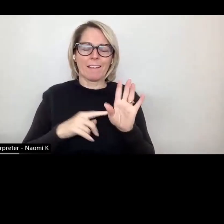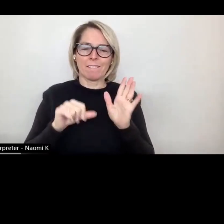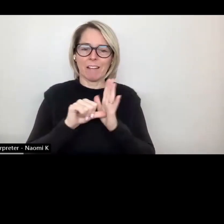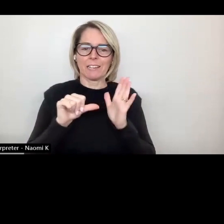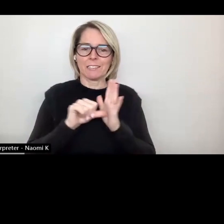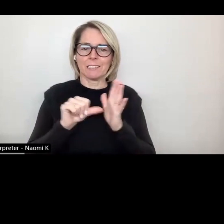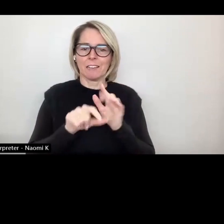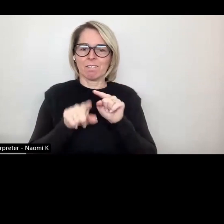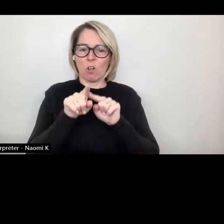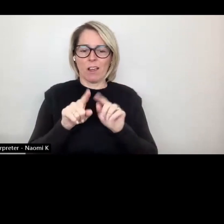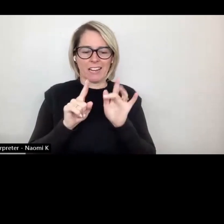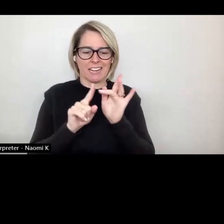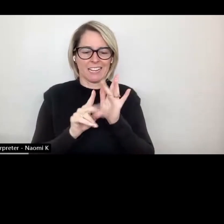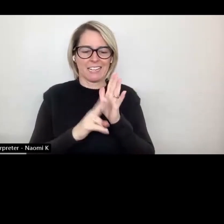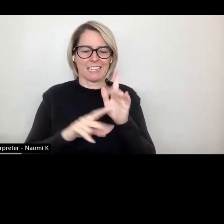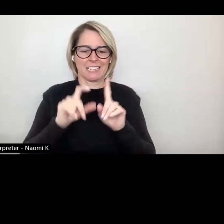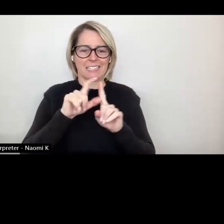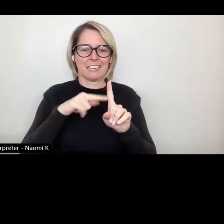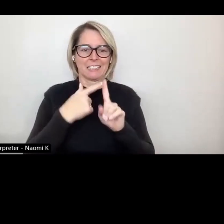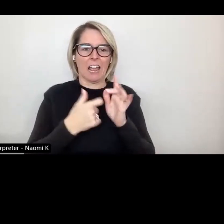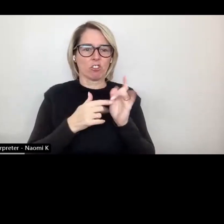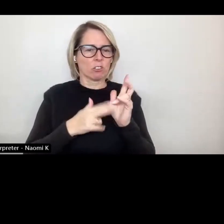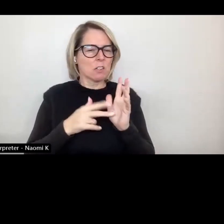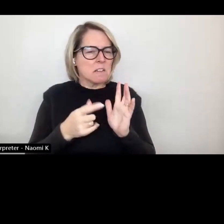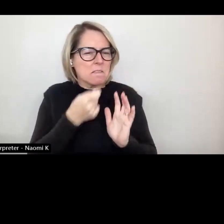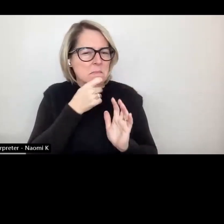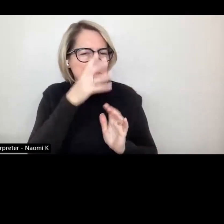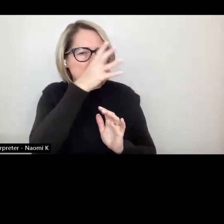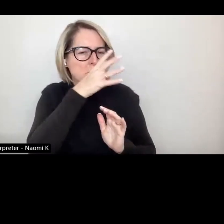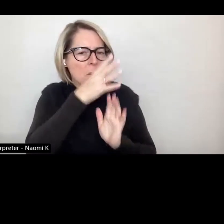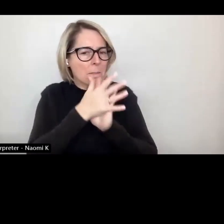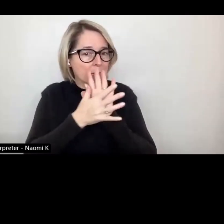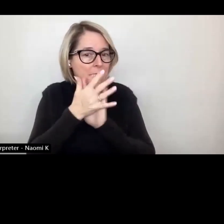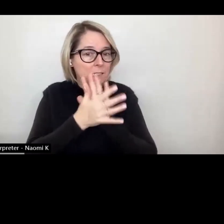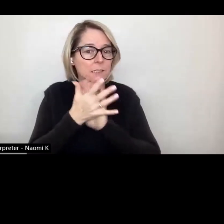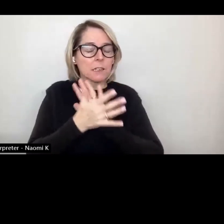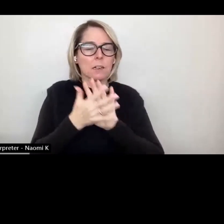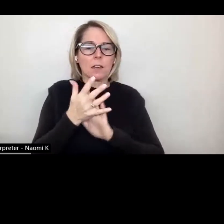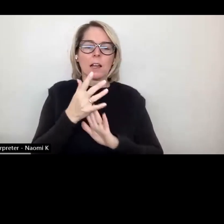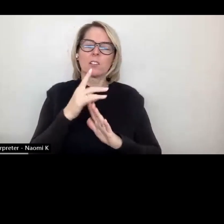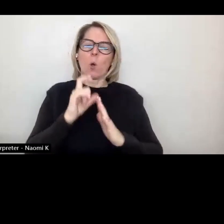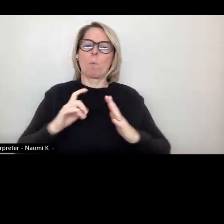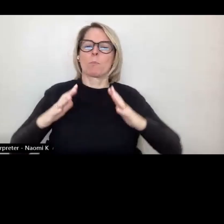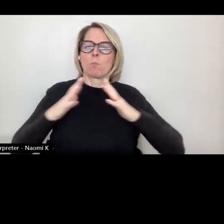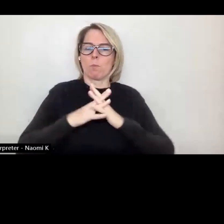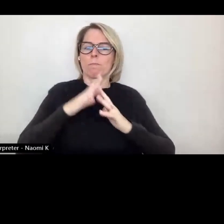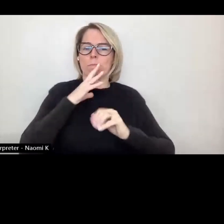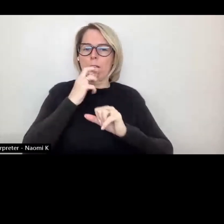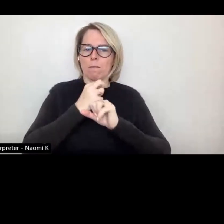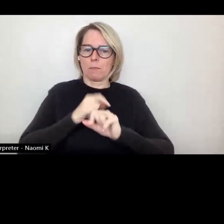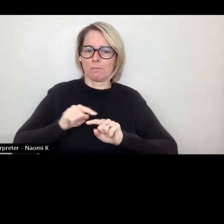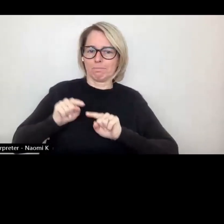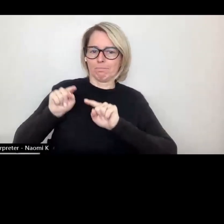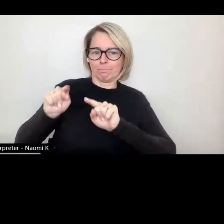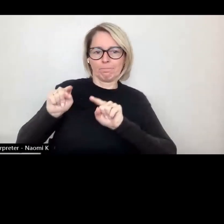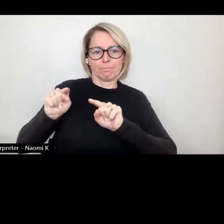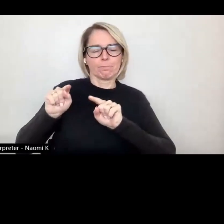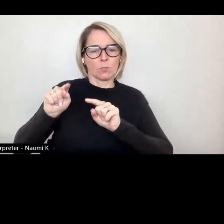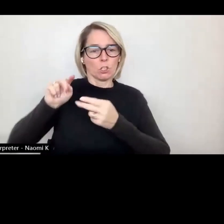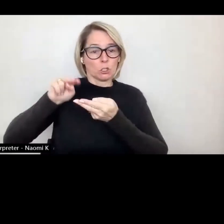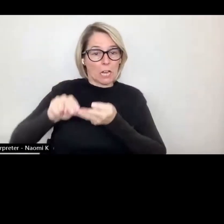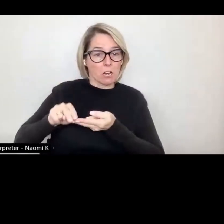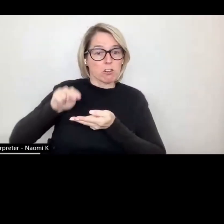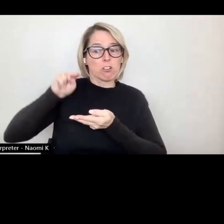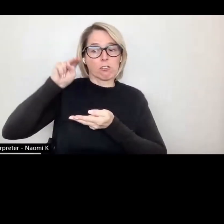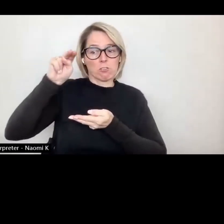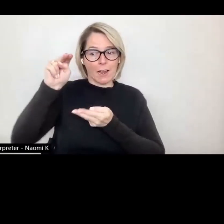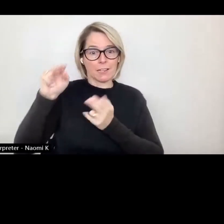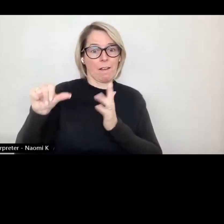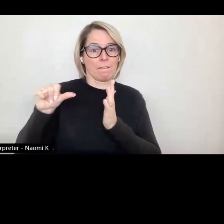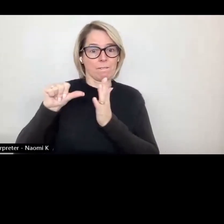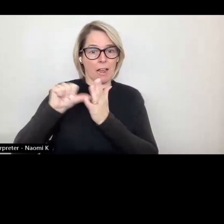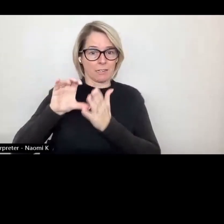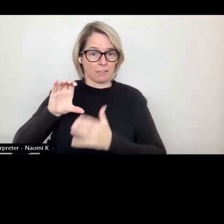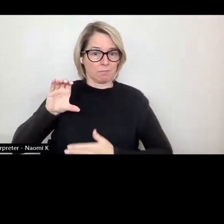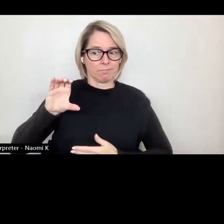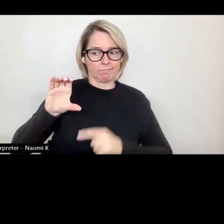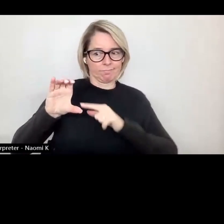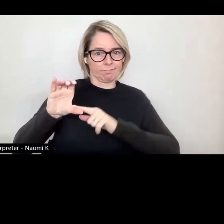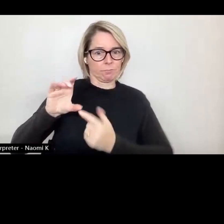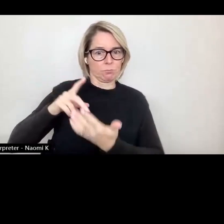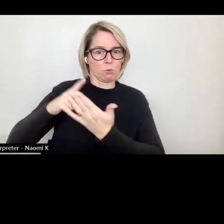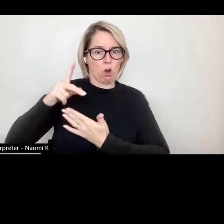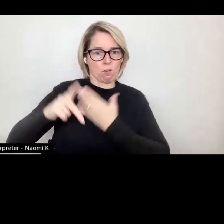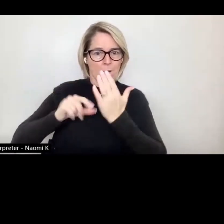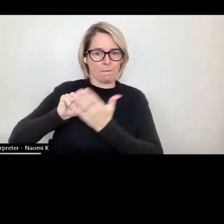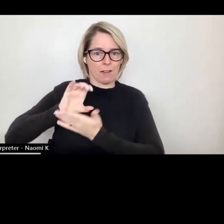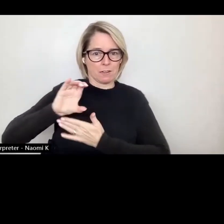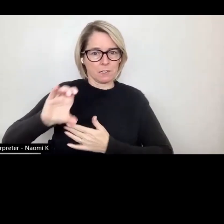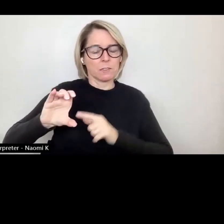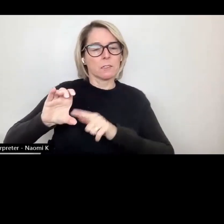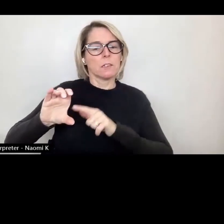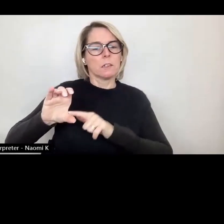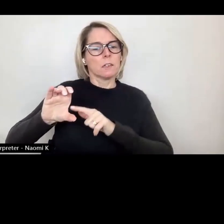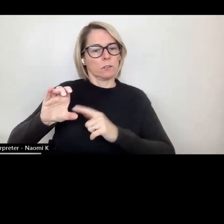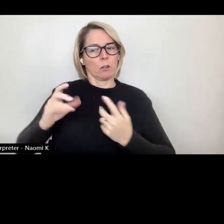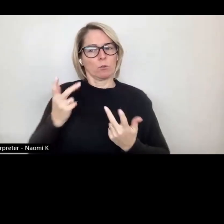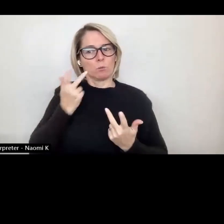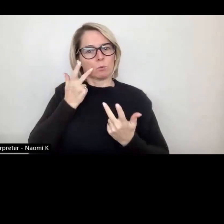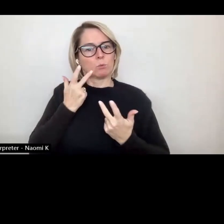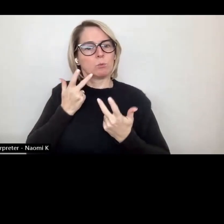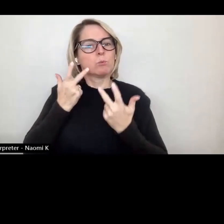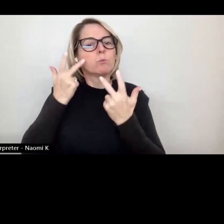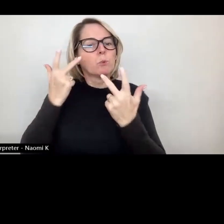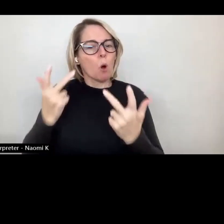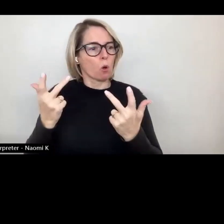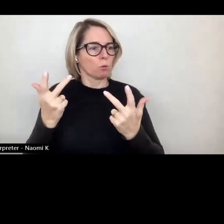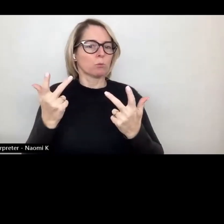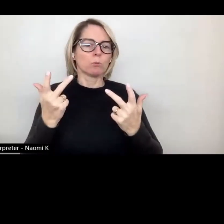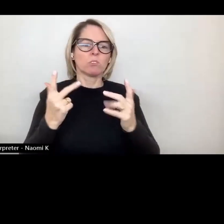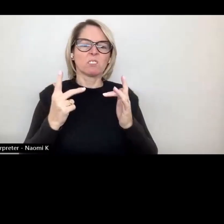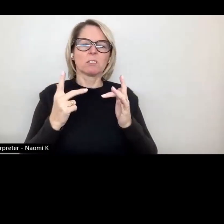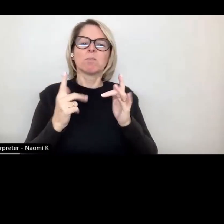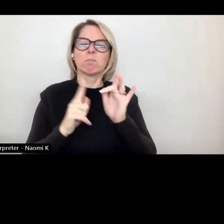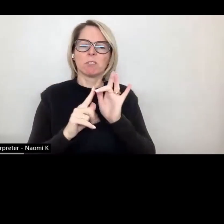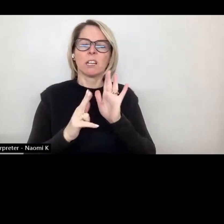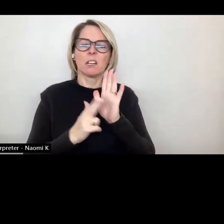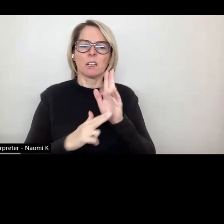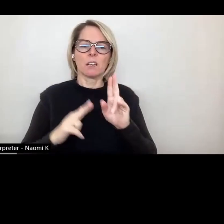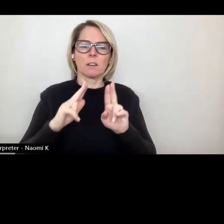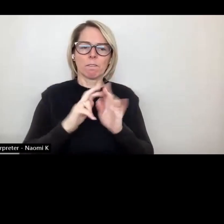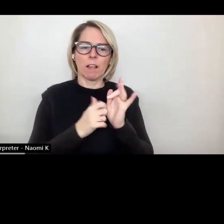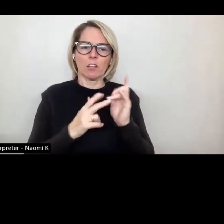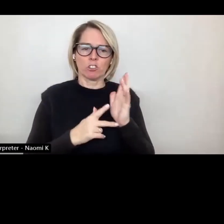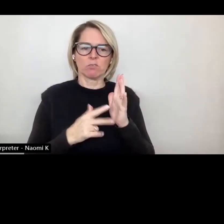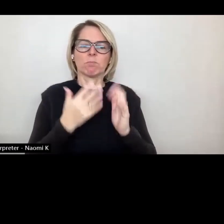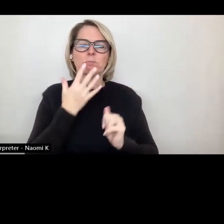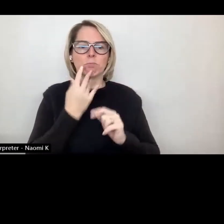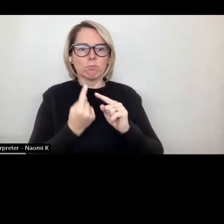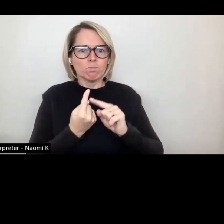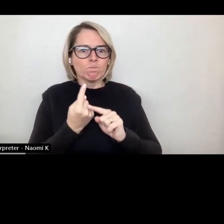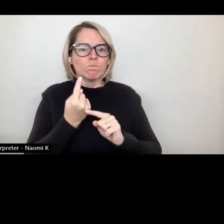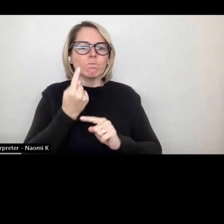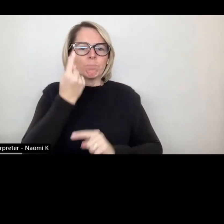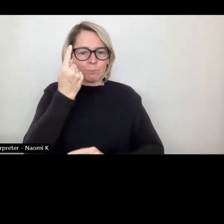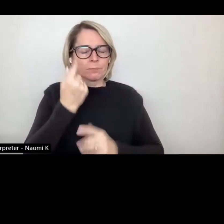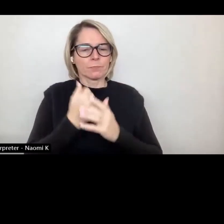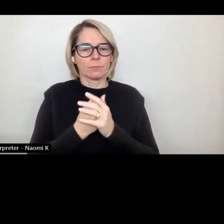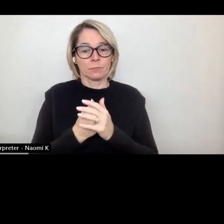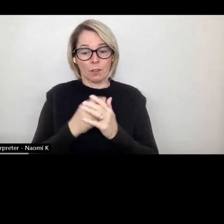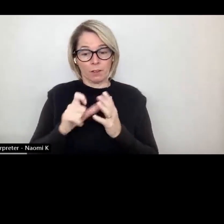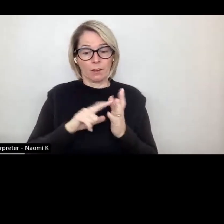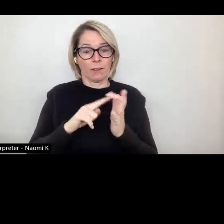For anyone who is not aware, that's a process the Commonwealth uses to increase funding within a program to reflect increases, to reflect inflation, to maintain purchasing power and Carer Gateway is subject to indexation.